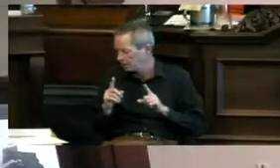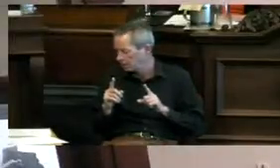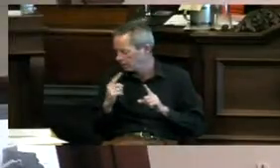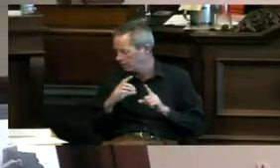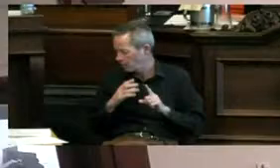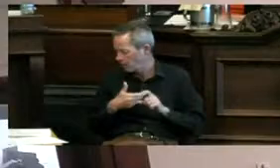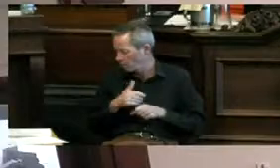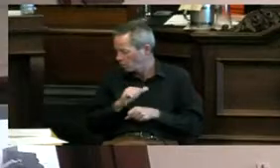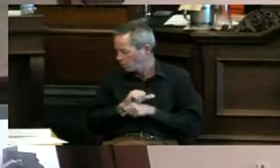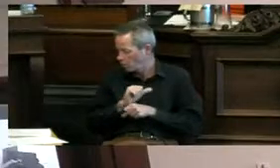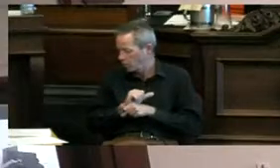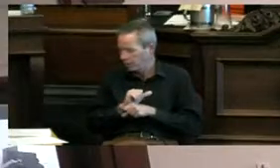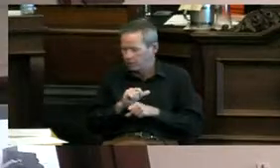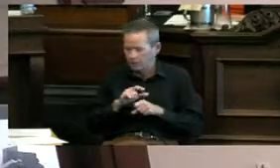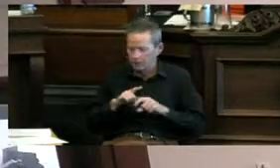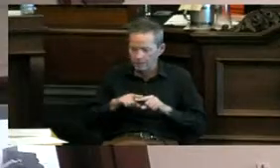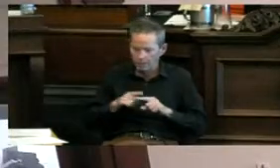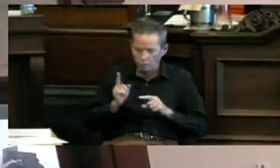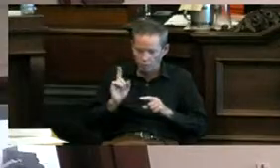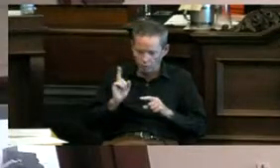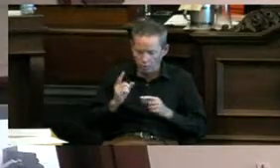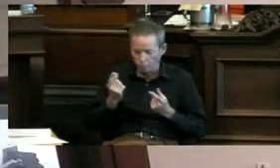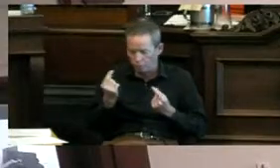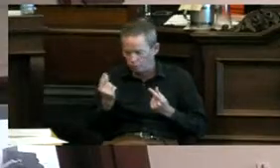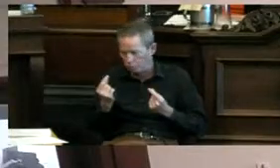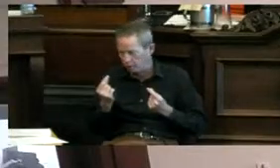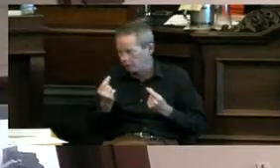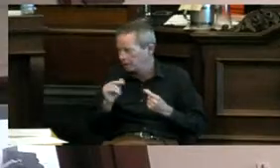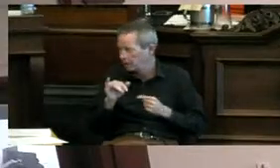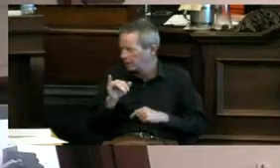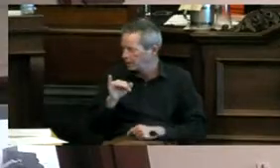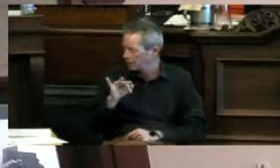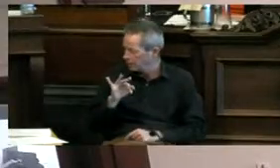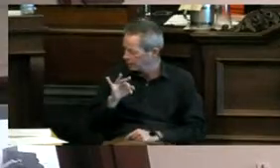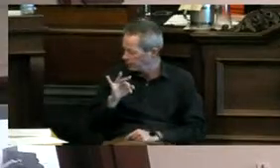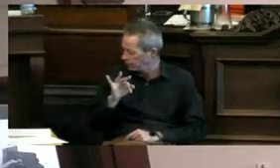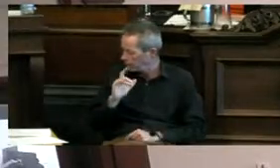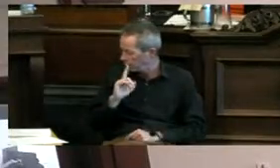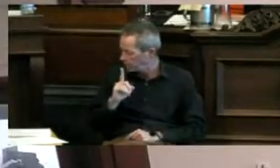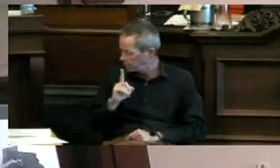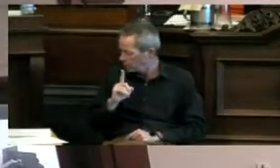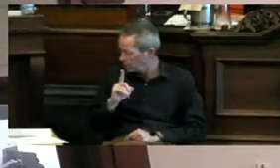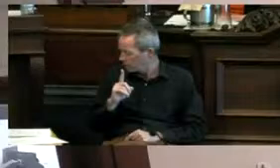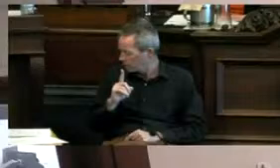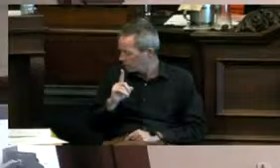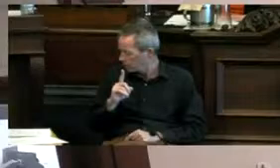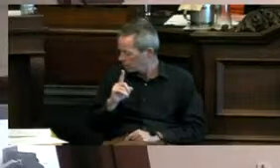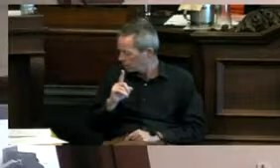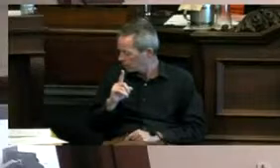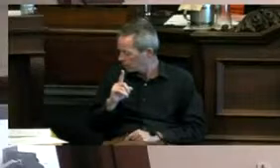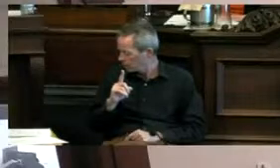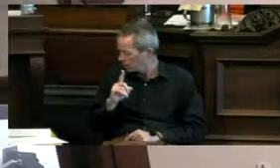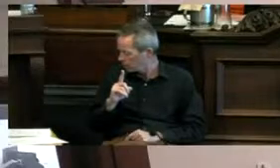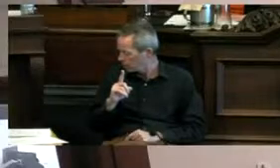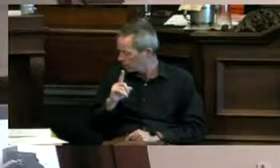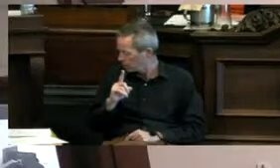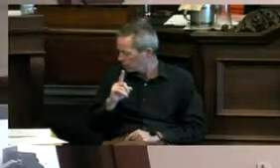in particularly. But it for our workforce, depending on where